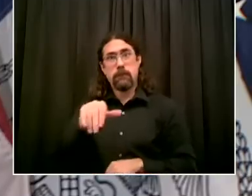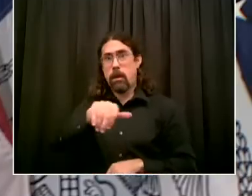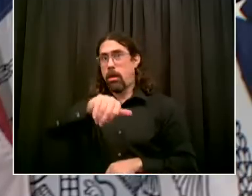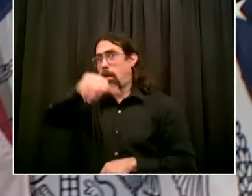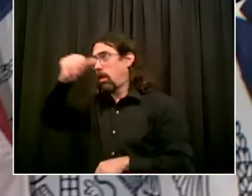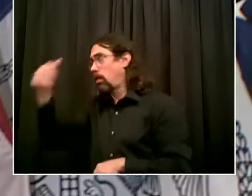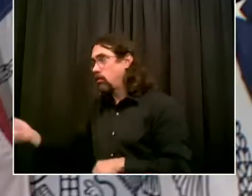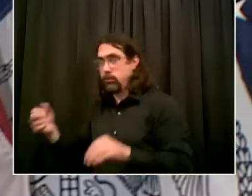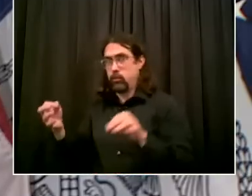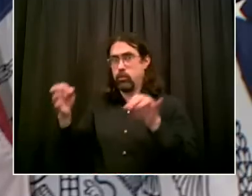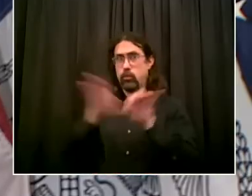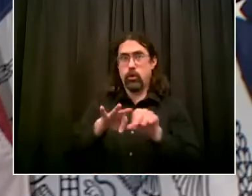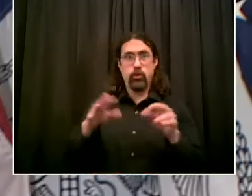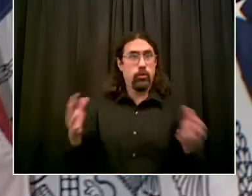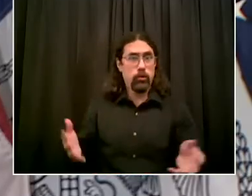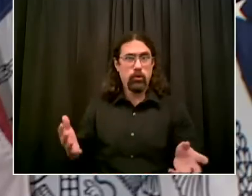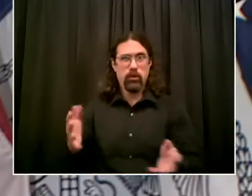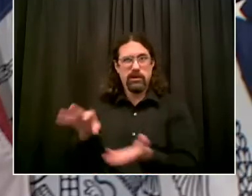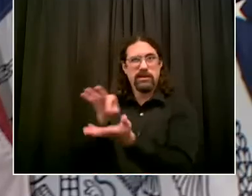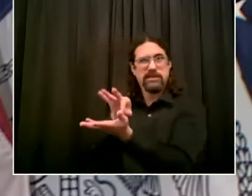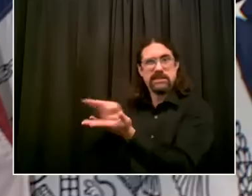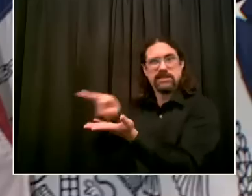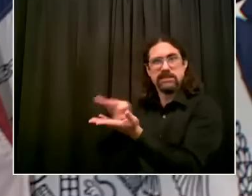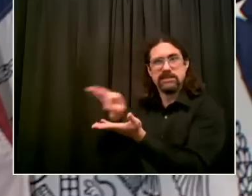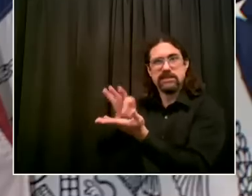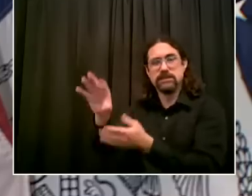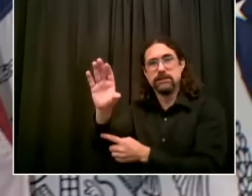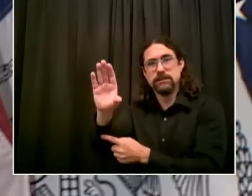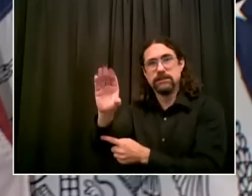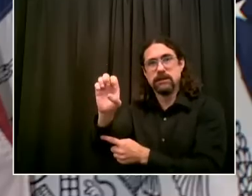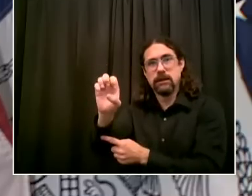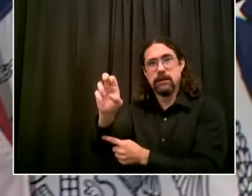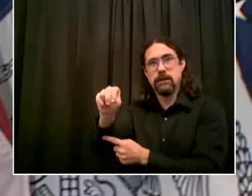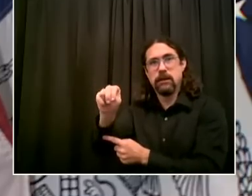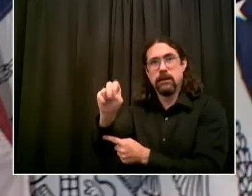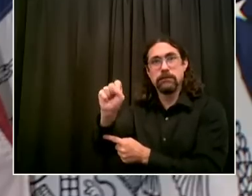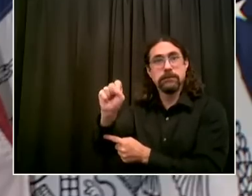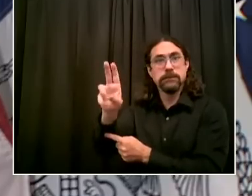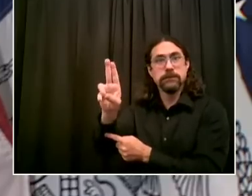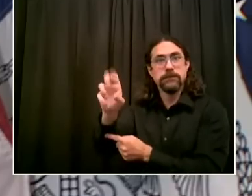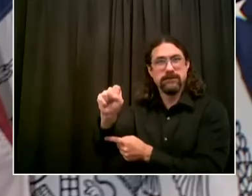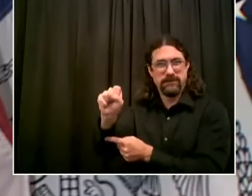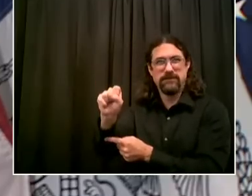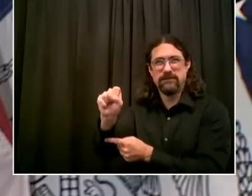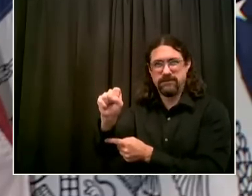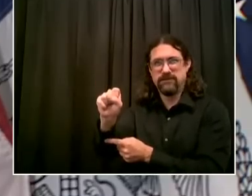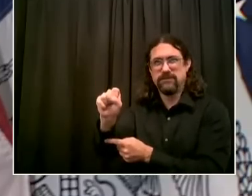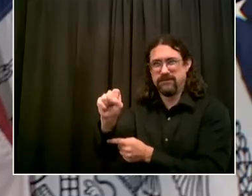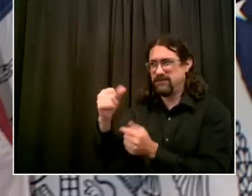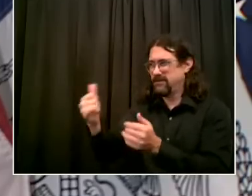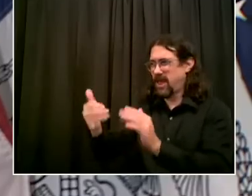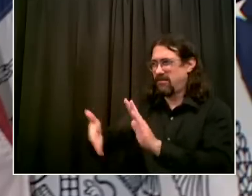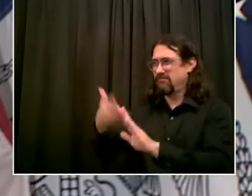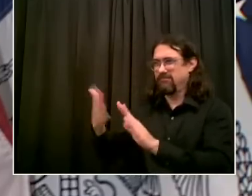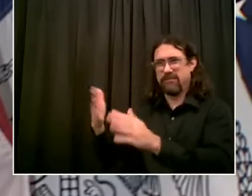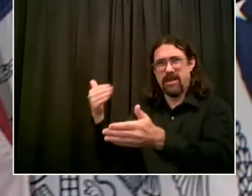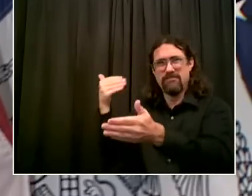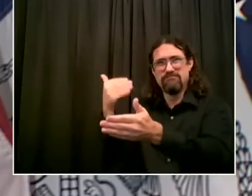THE CENSUS CONTINUES. THERE WAS AN EFFORT BY THE TRUMP ADMINISTRATION TO CUT THE